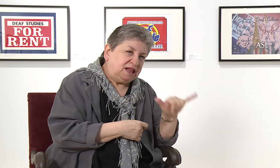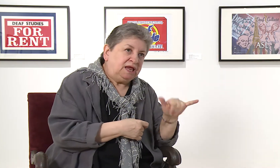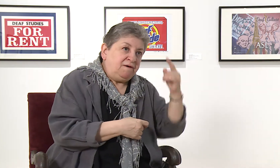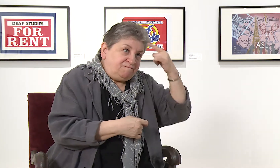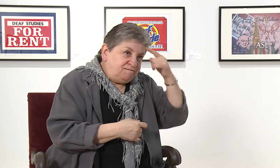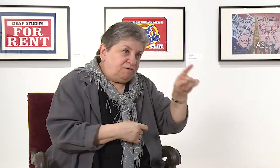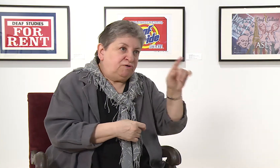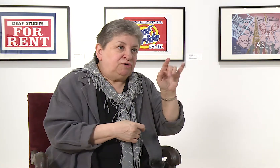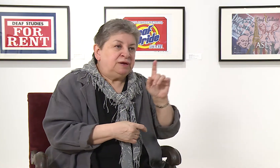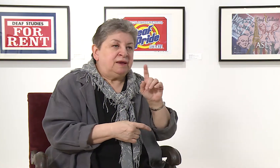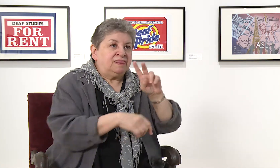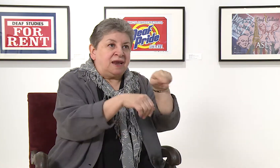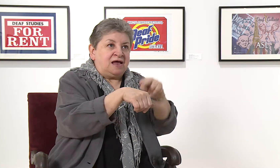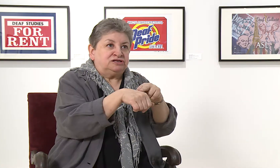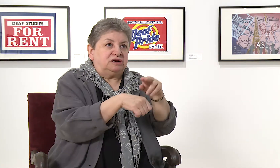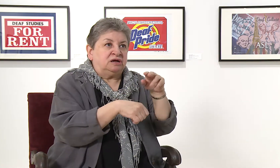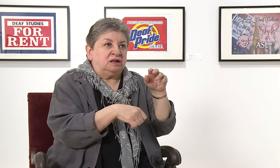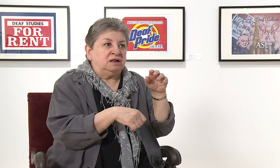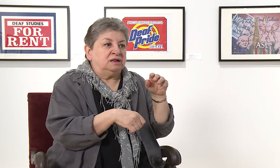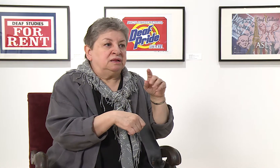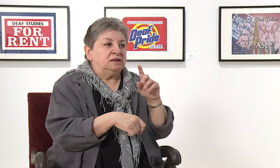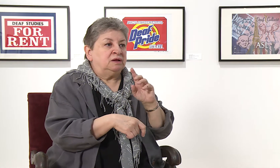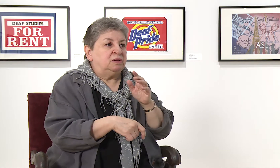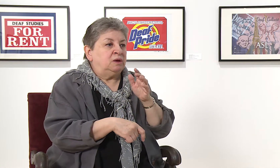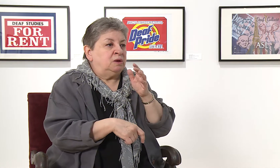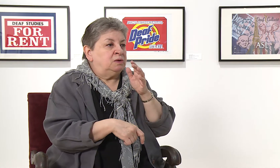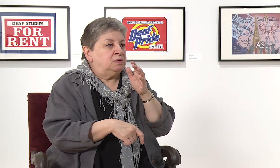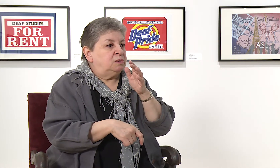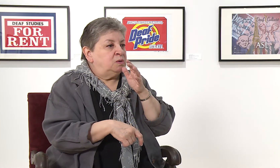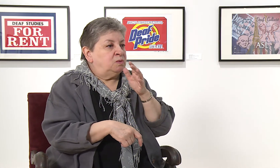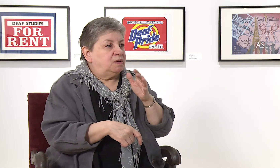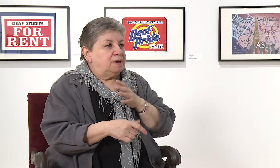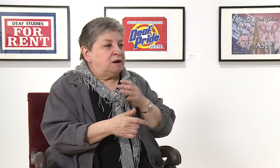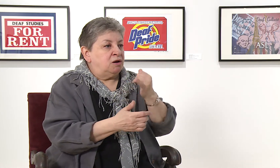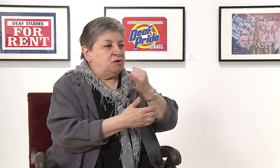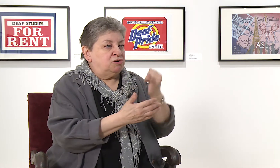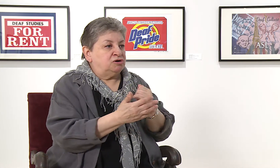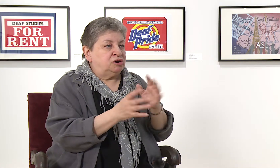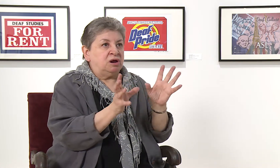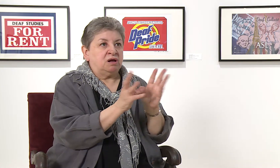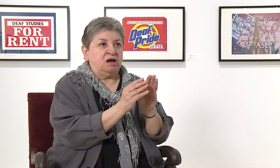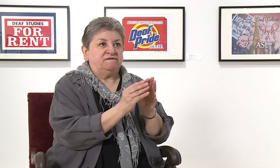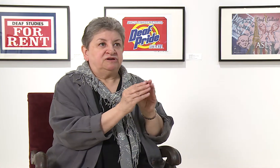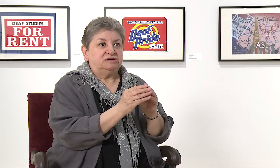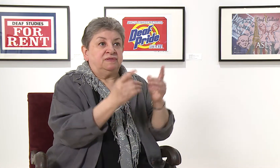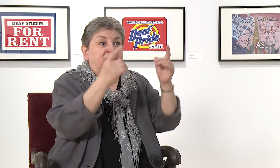I made a piece expressly for The National Women's Art Conference